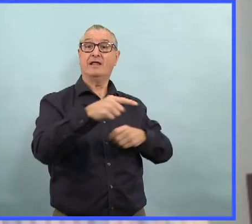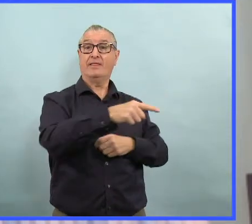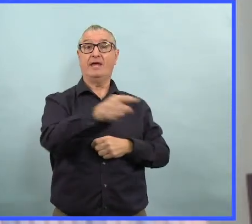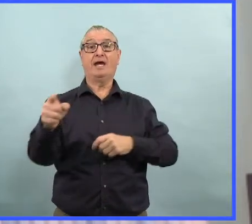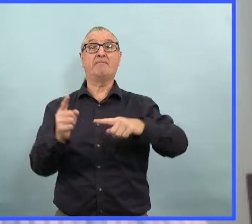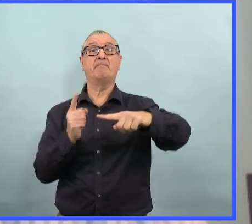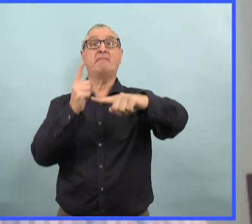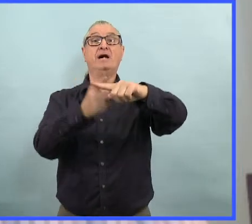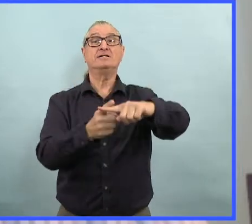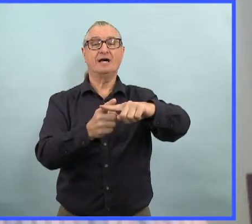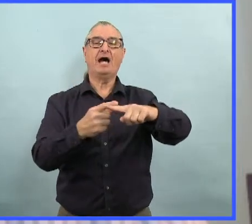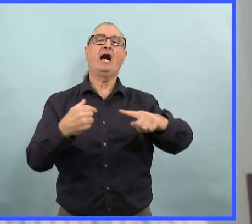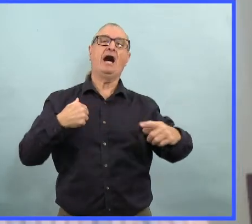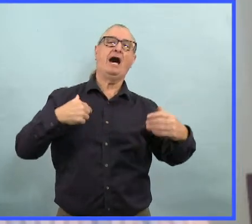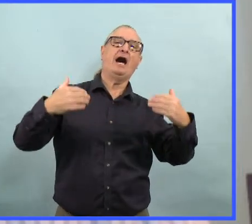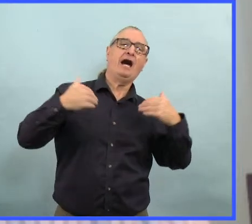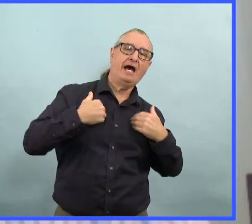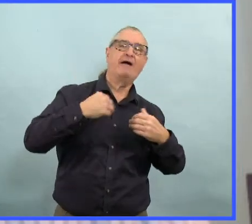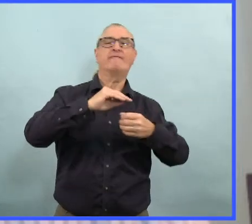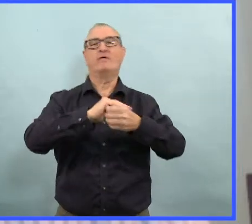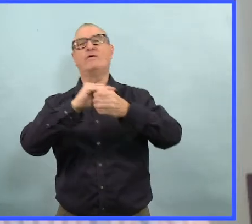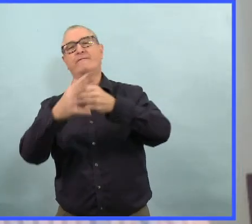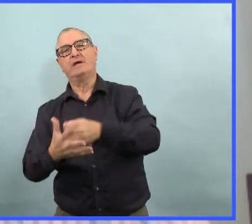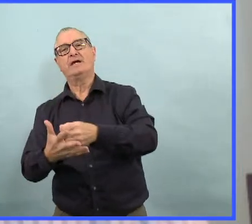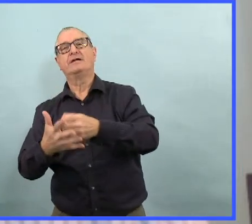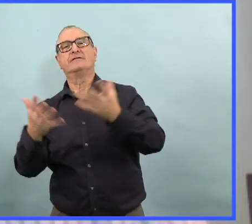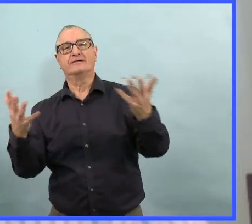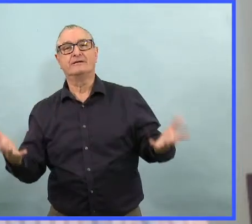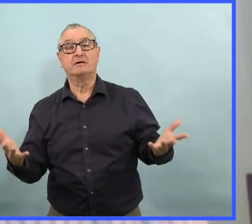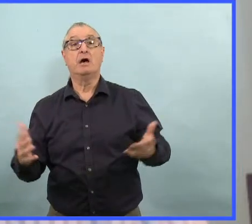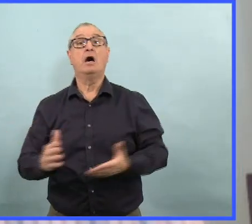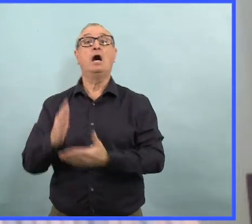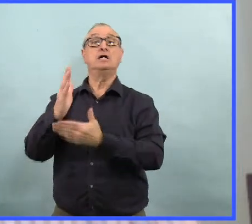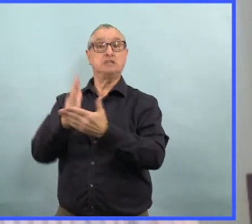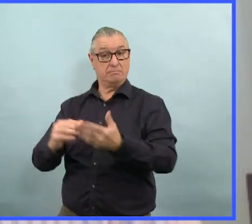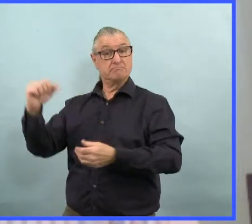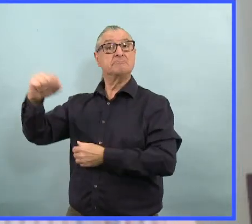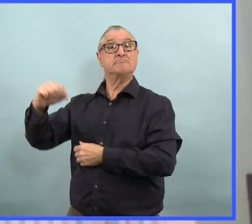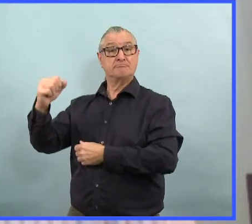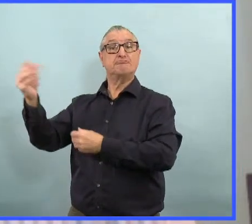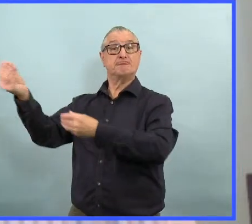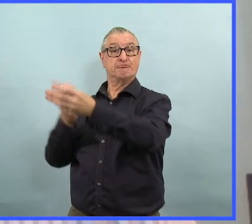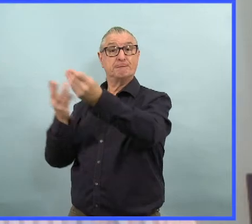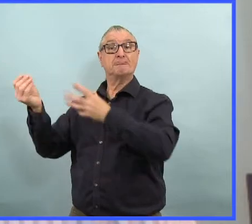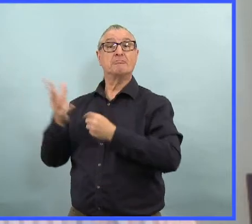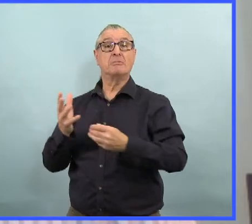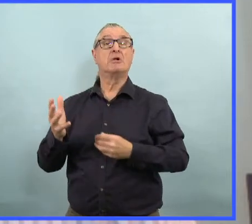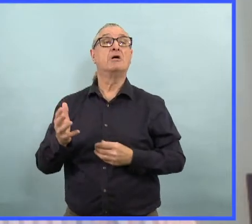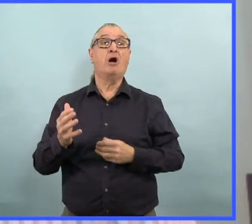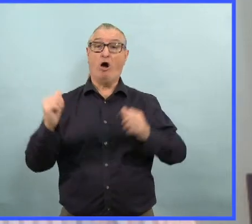so some of those are reported but certainly not uh not all of them the medically supervised rapid